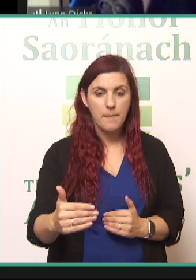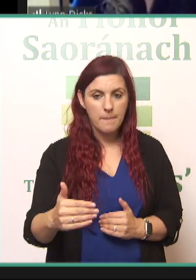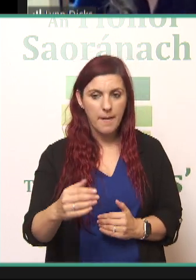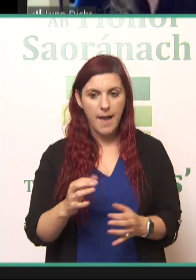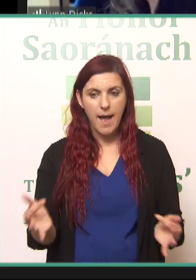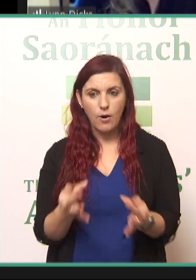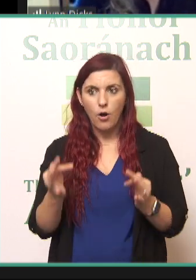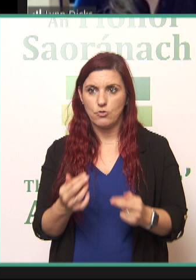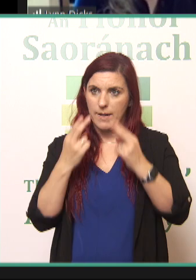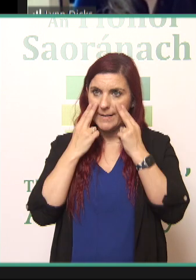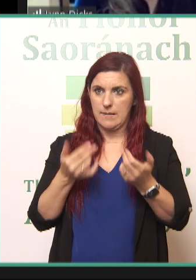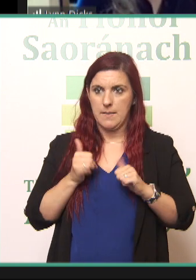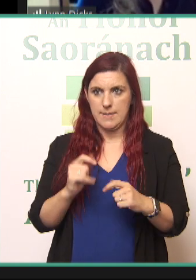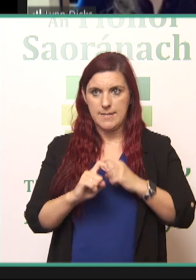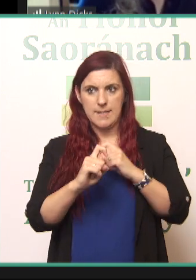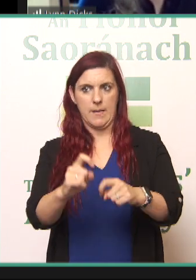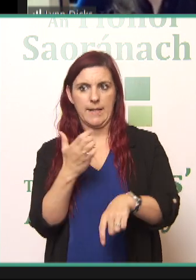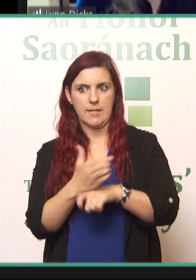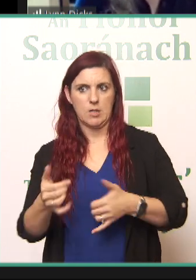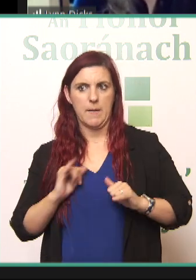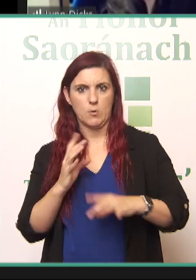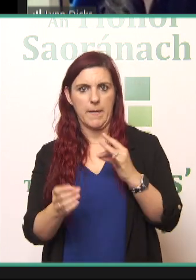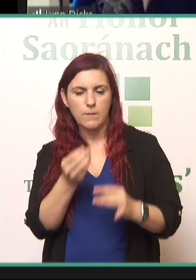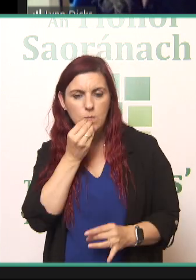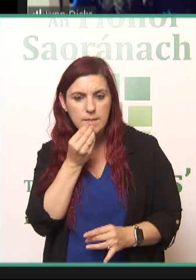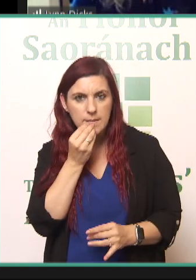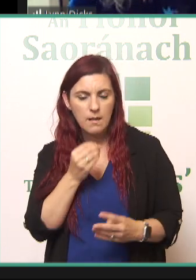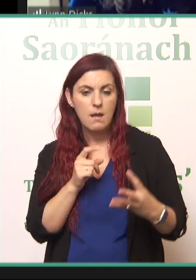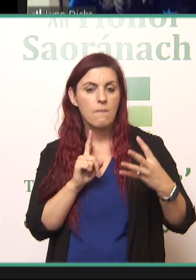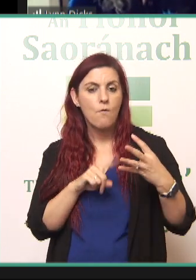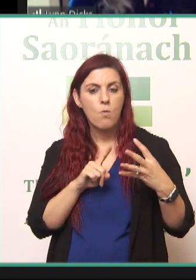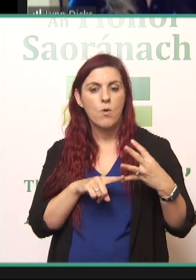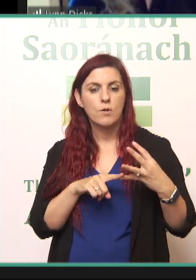has to be sustainable and continue to be able to produce food and then finally we have to